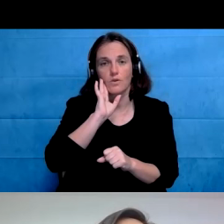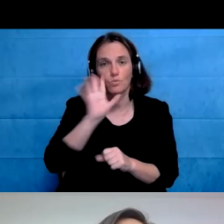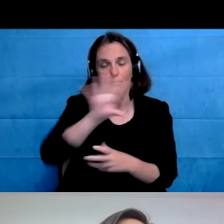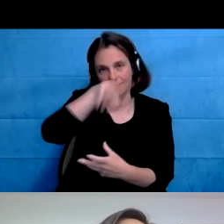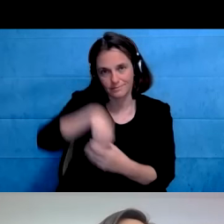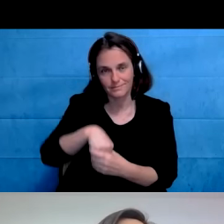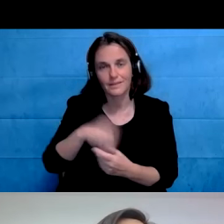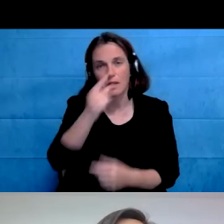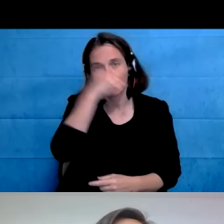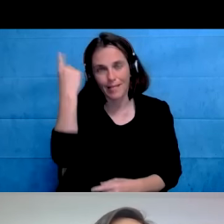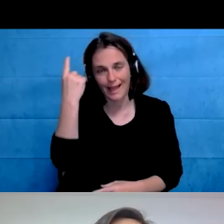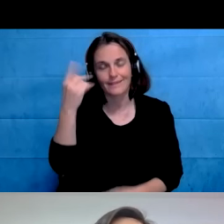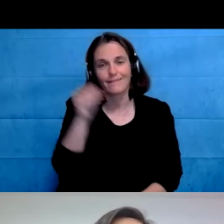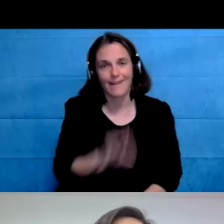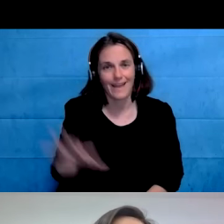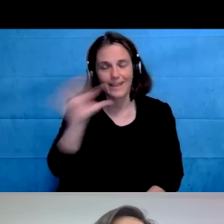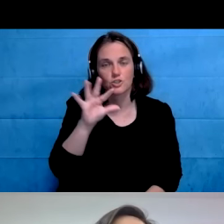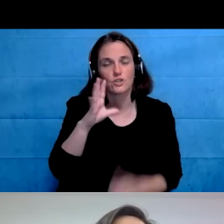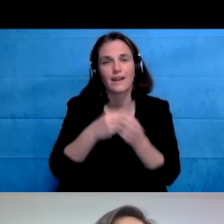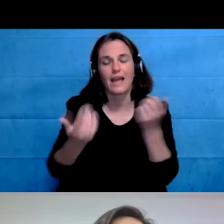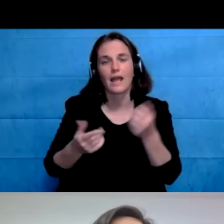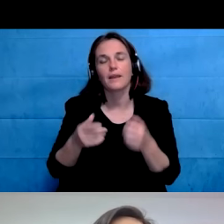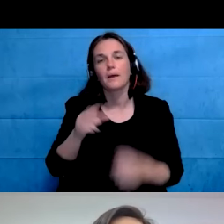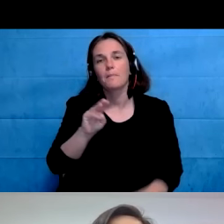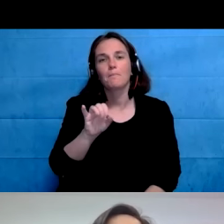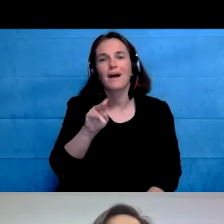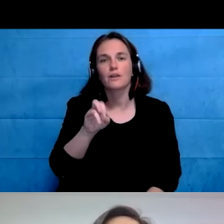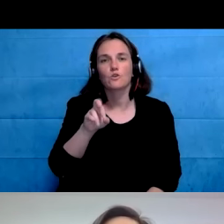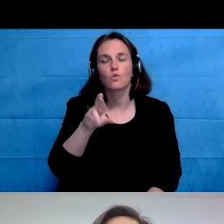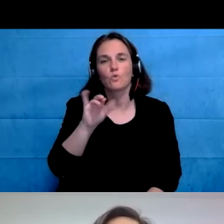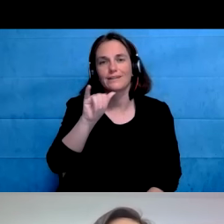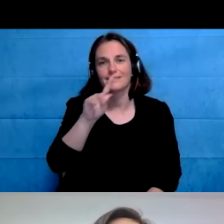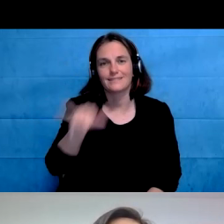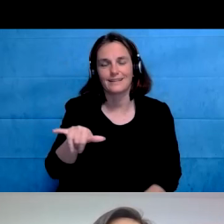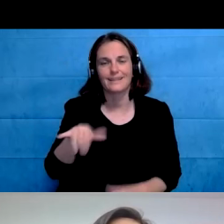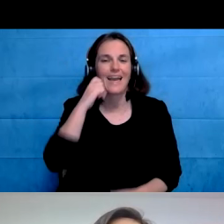Asian and minority ethnic groups there. Those minority ethnic groups are more likely to experience